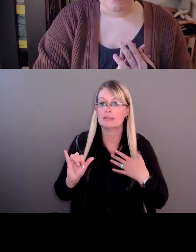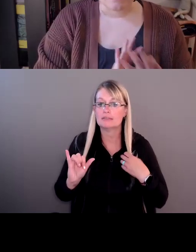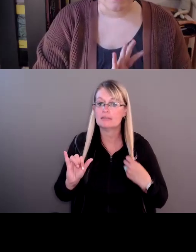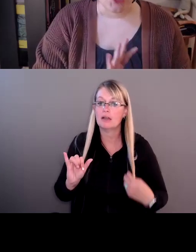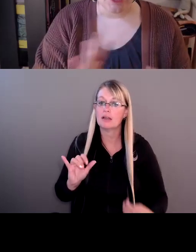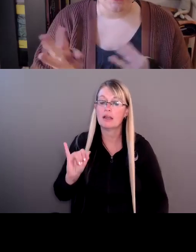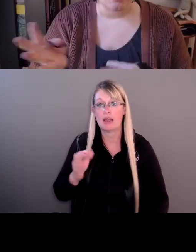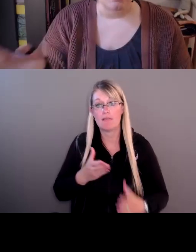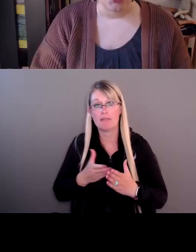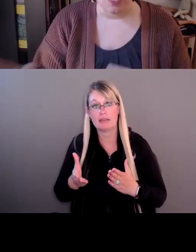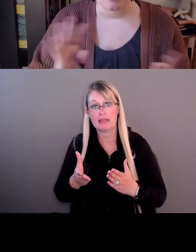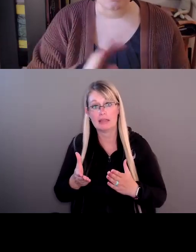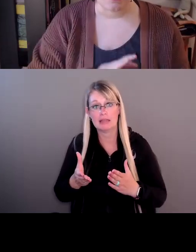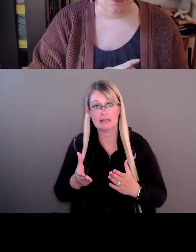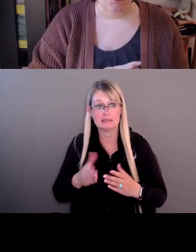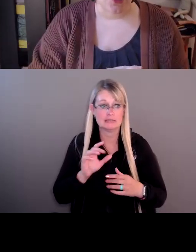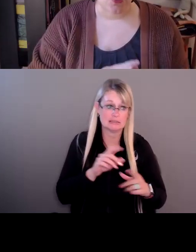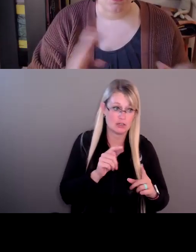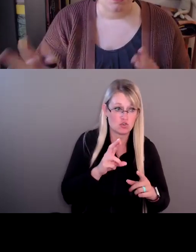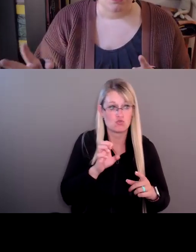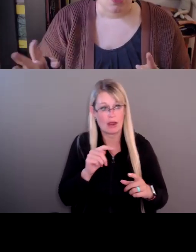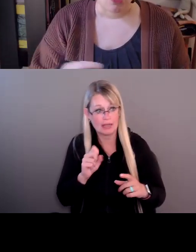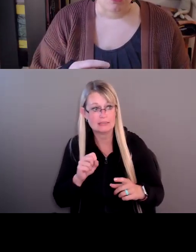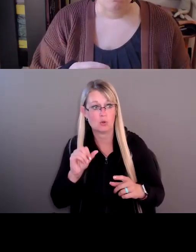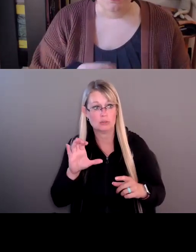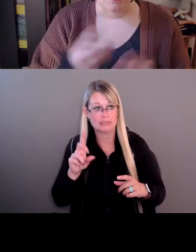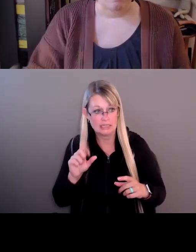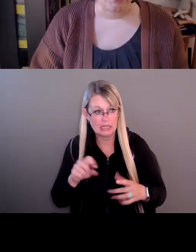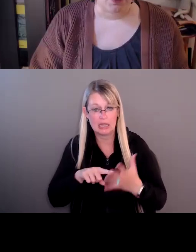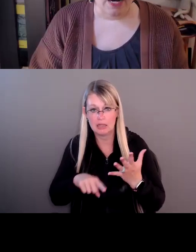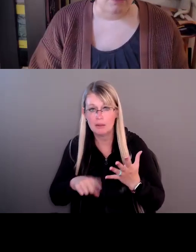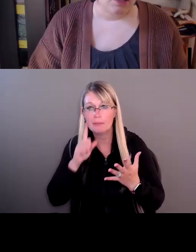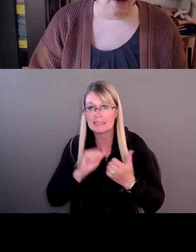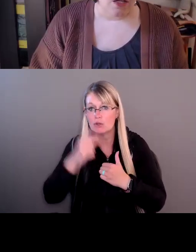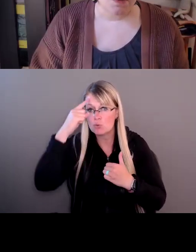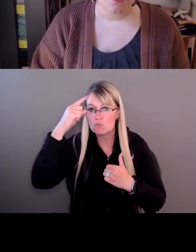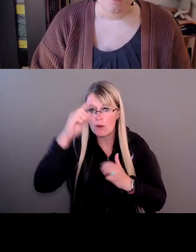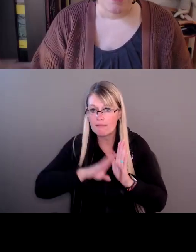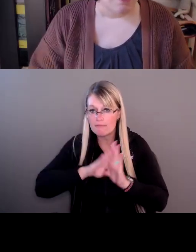like ADHD and Tourette's and Down syndrome are because of how your brain develops, these things